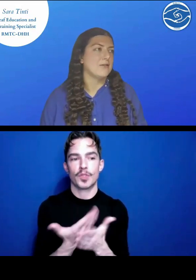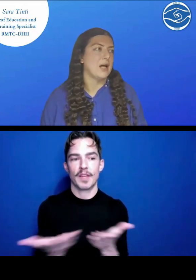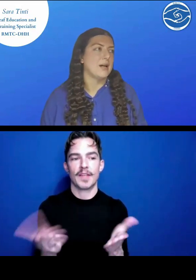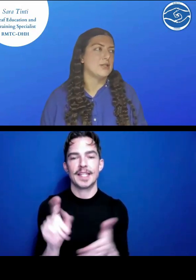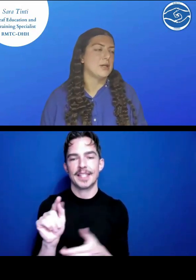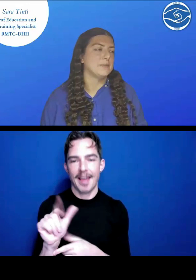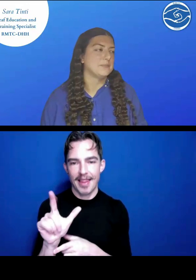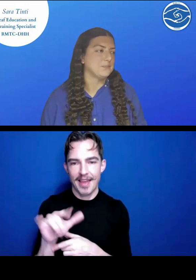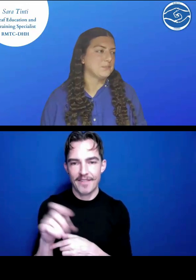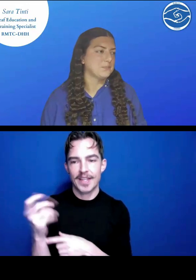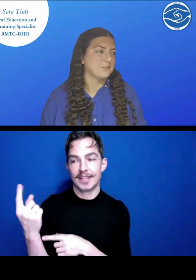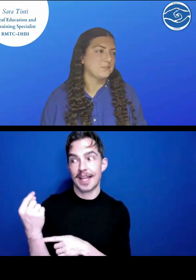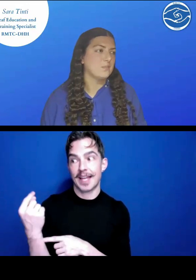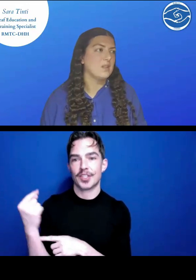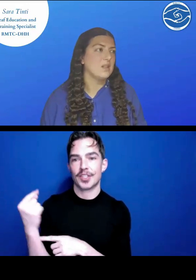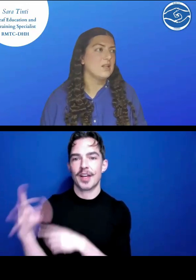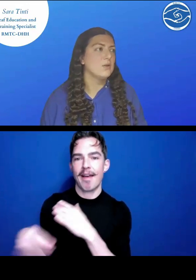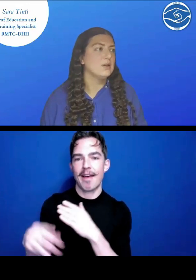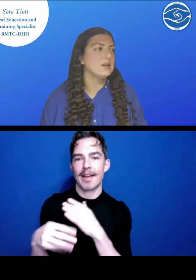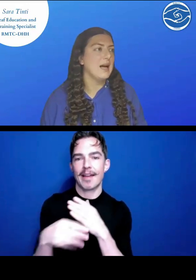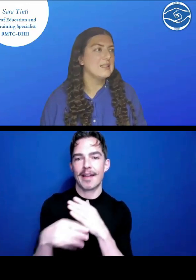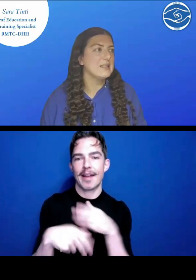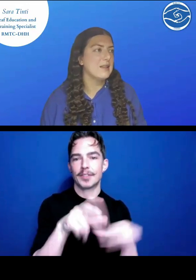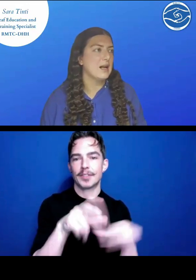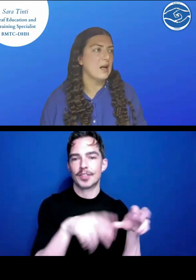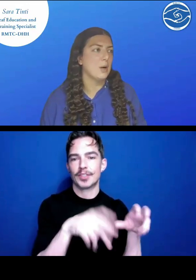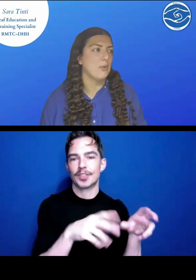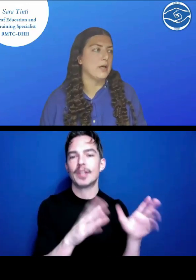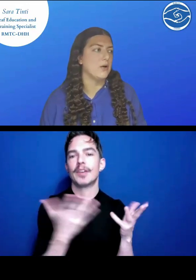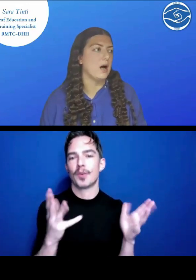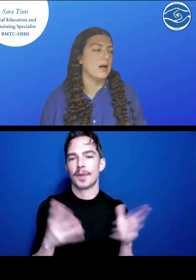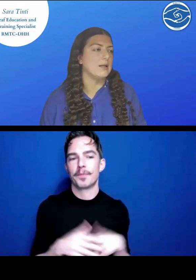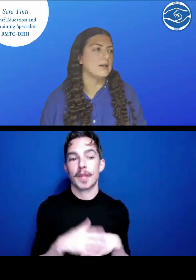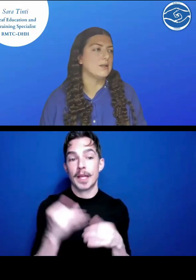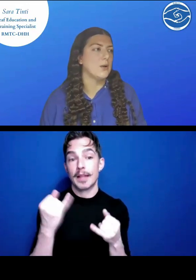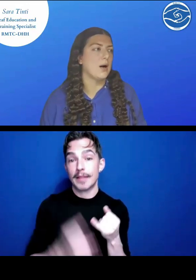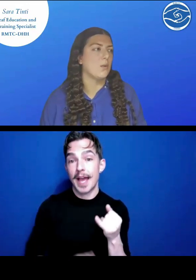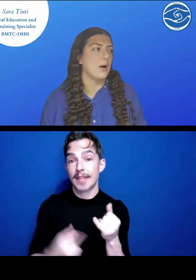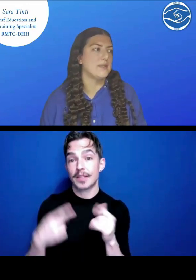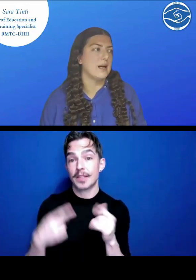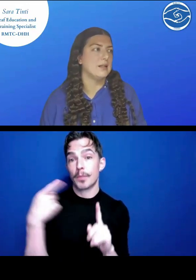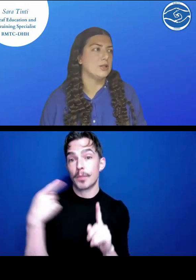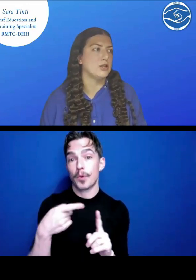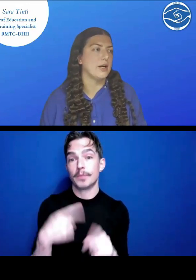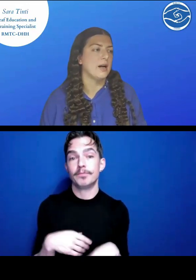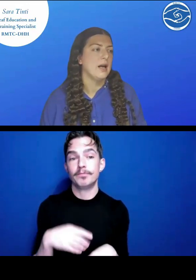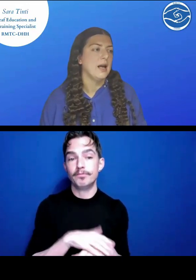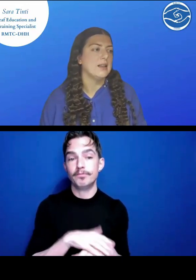added from last year. So, the last thing that I want to point you guys to our website this year,